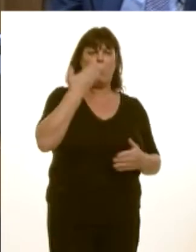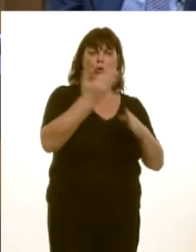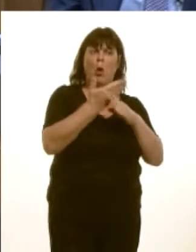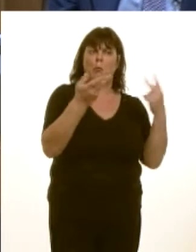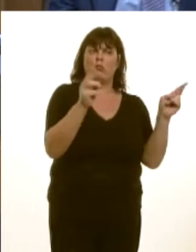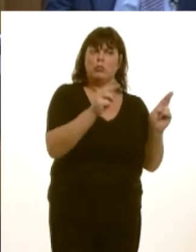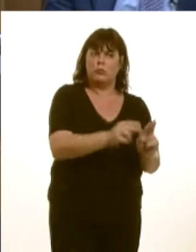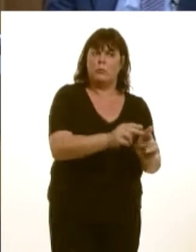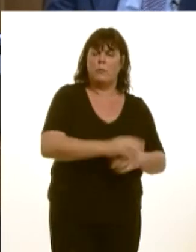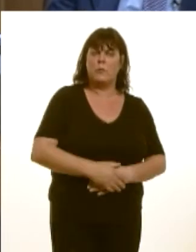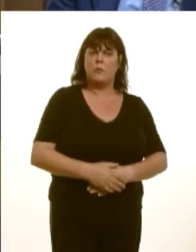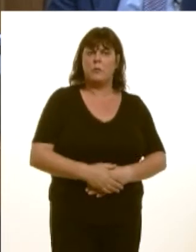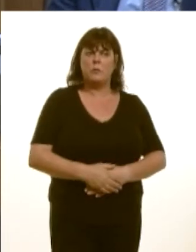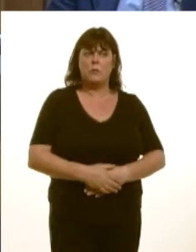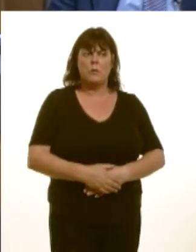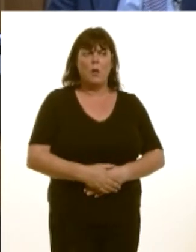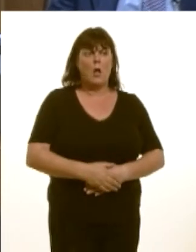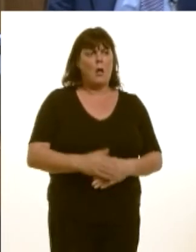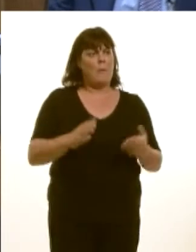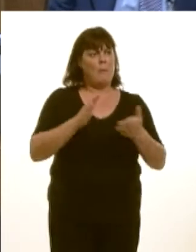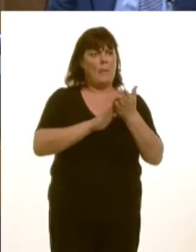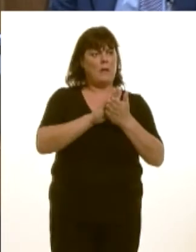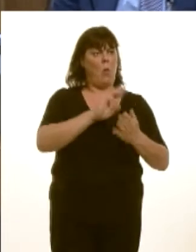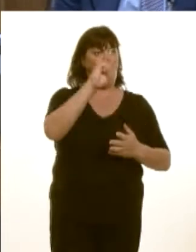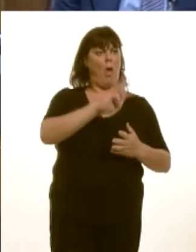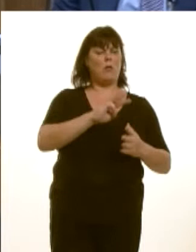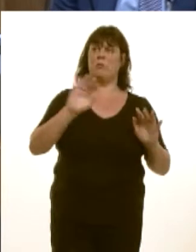difference, to the better, between Wales and the rest of the UK.